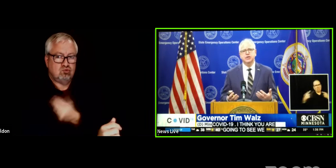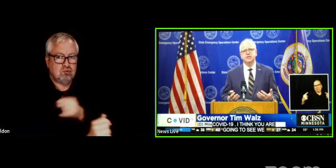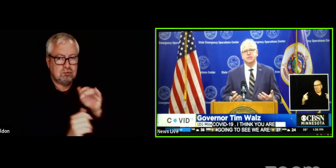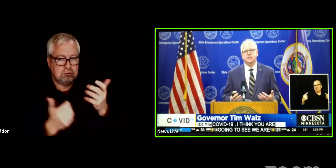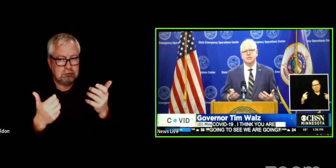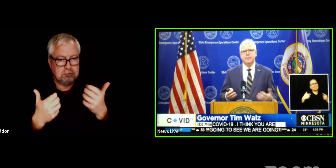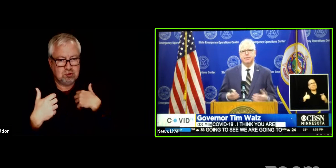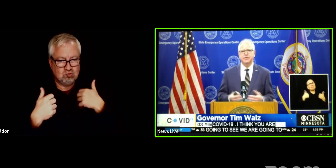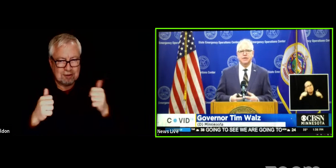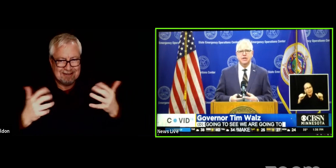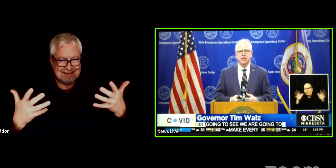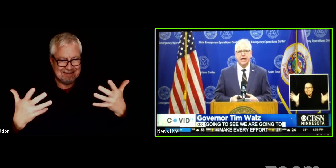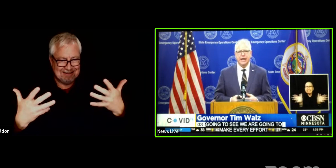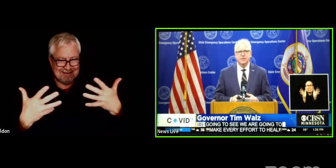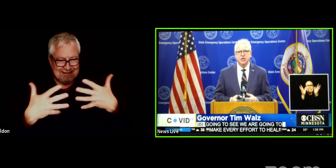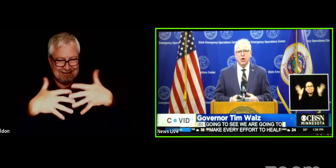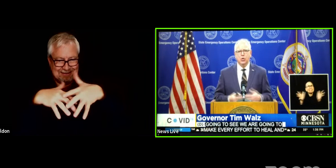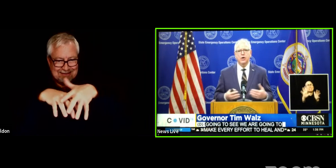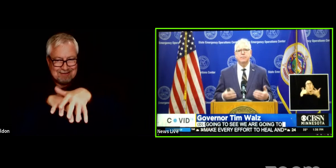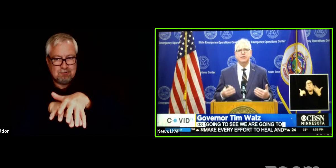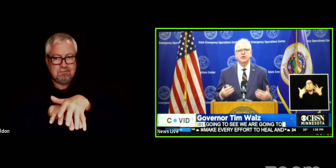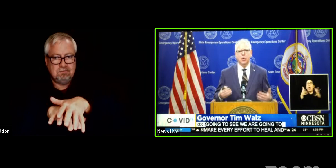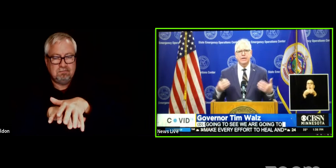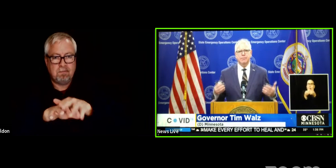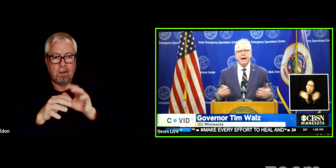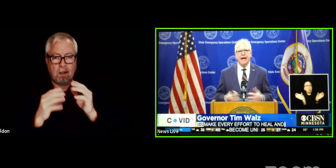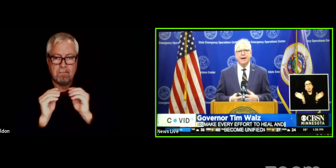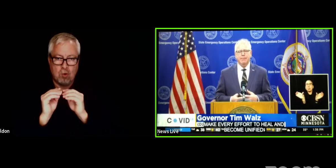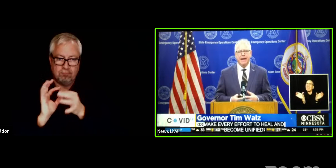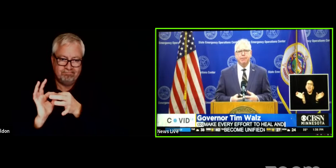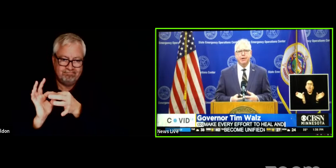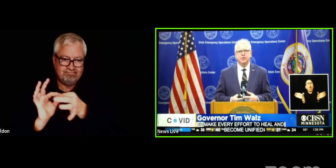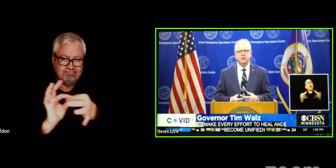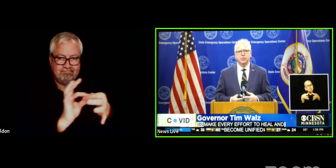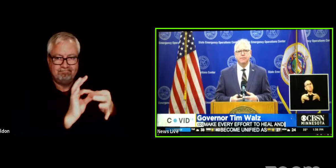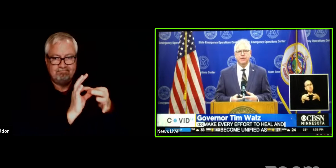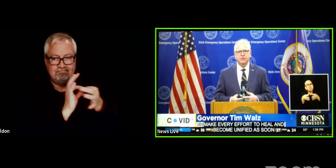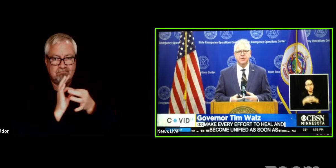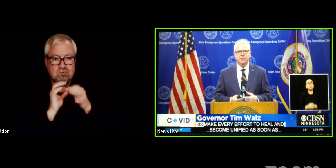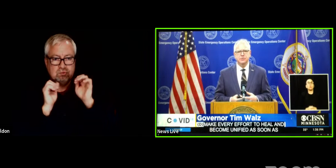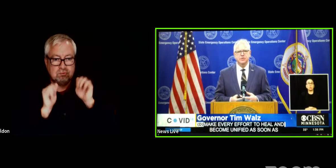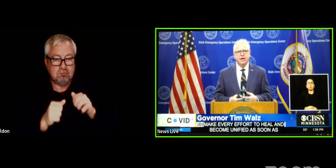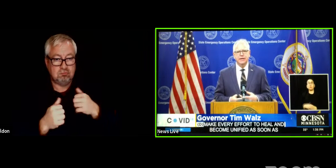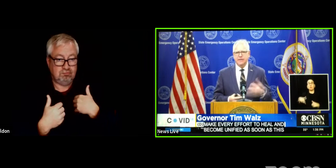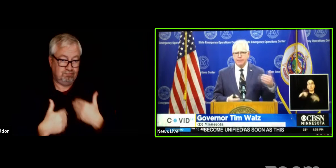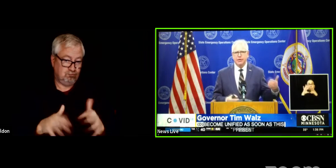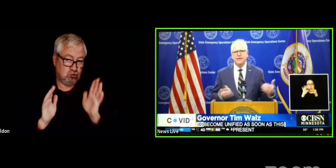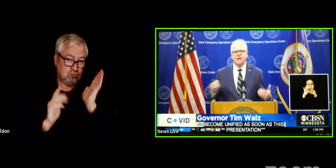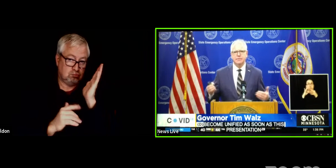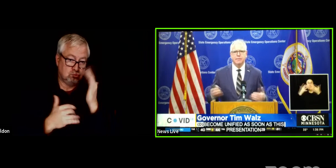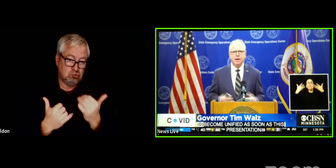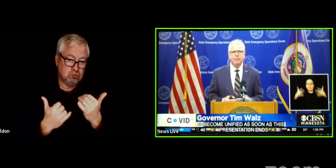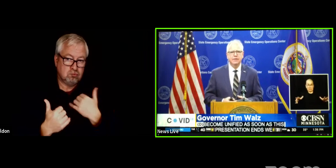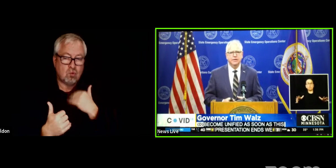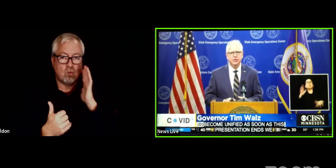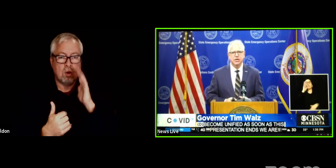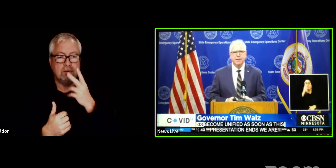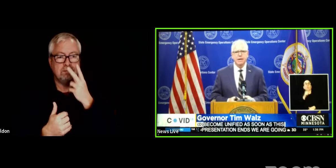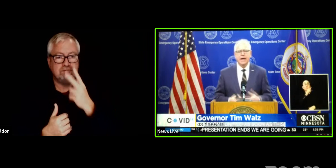AS THIS PRESENTATION ENDS, WE'RE GOING TO BE JOINED BY A BIPARTISAN GROUP OF LEGISLATORS, DEMOCRATS AND REPUBLICAN LEADERSHIP